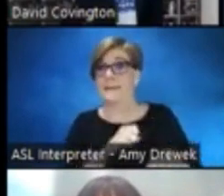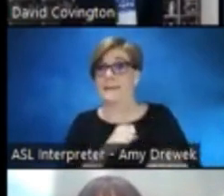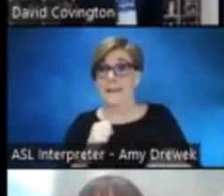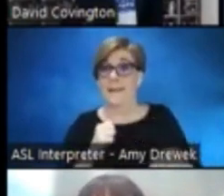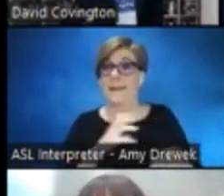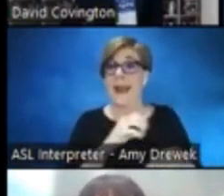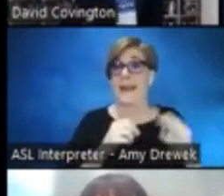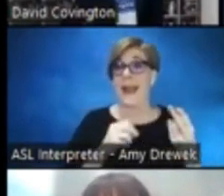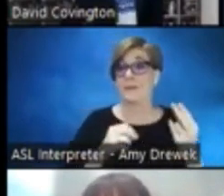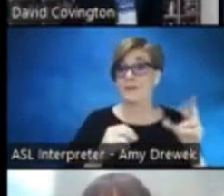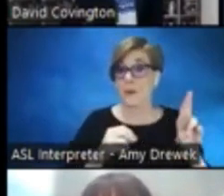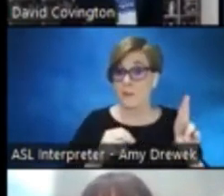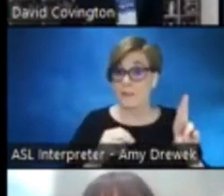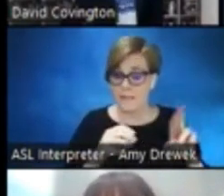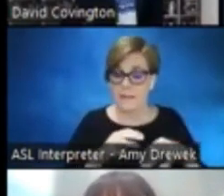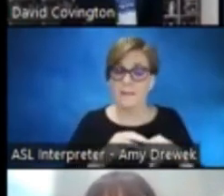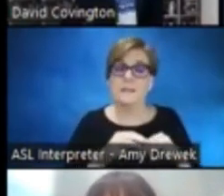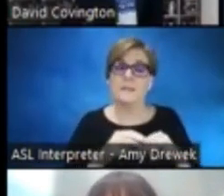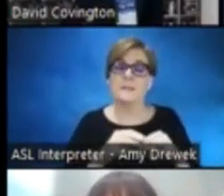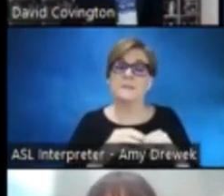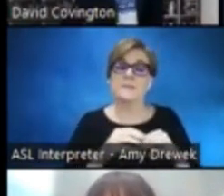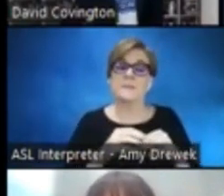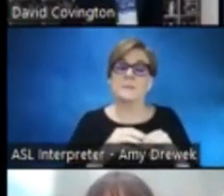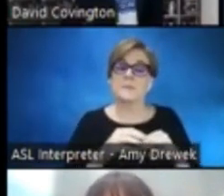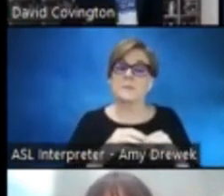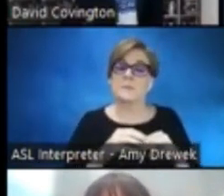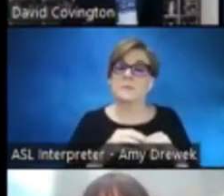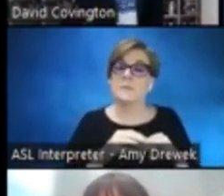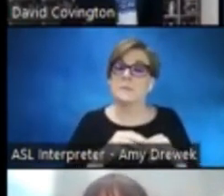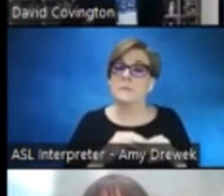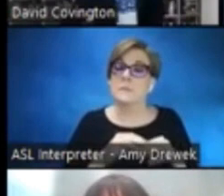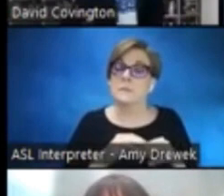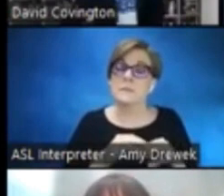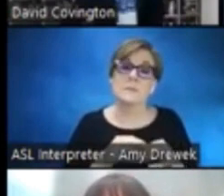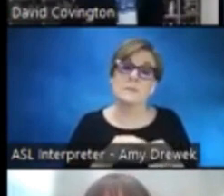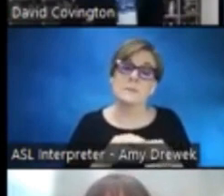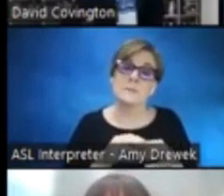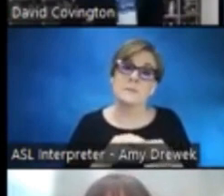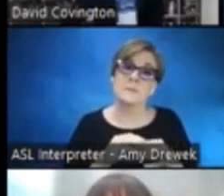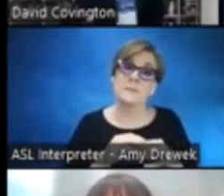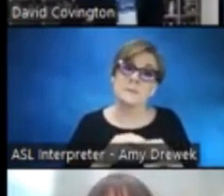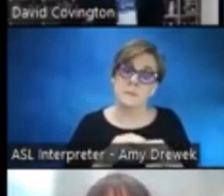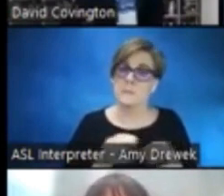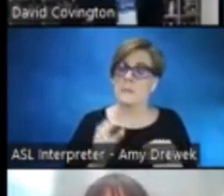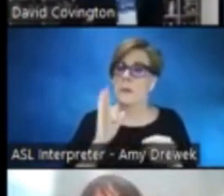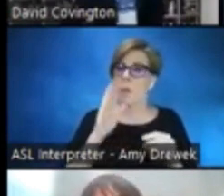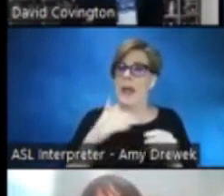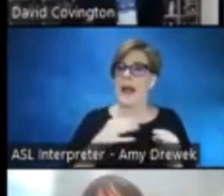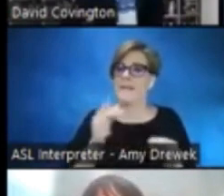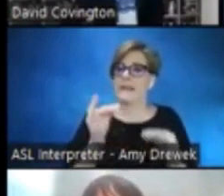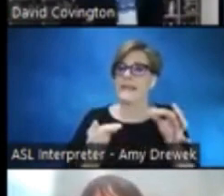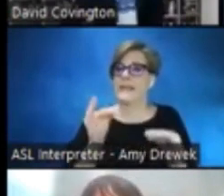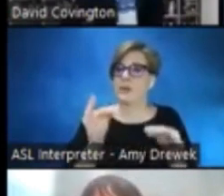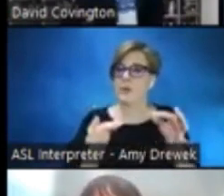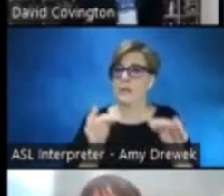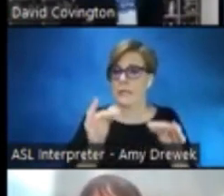WORK IN DC. THERE IS A HEARING COMING UP THAT I WILL DROP A LINK IN THE CHAT